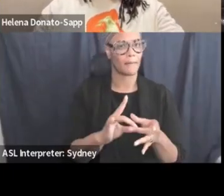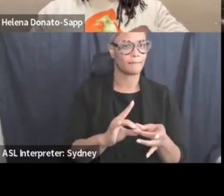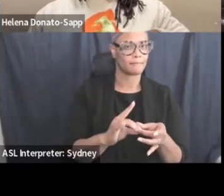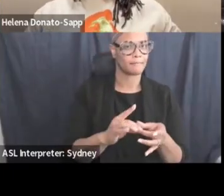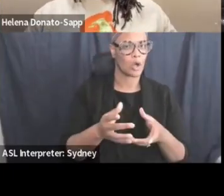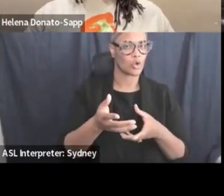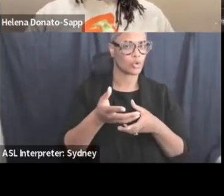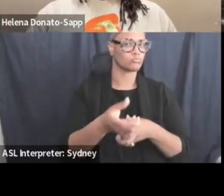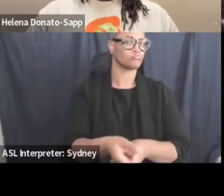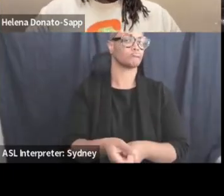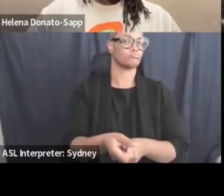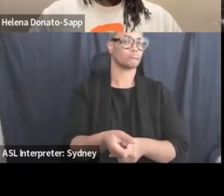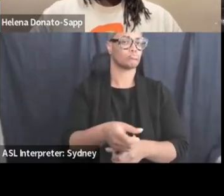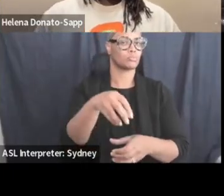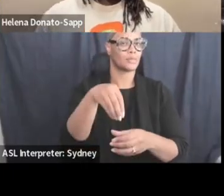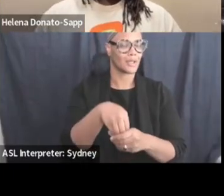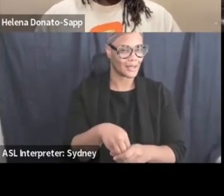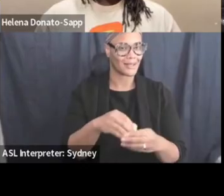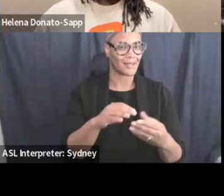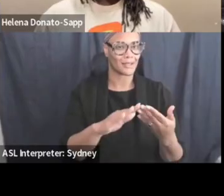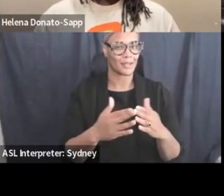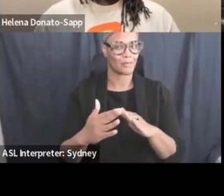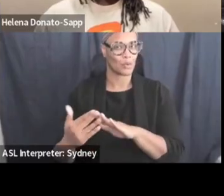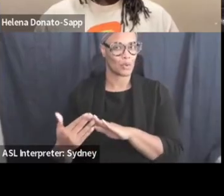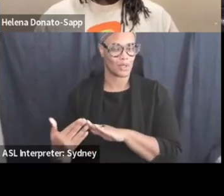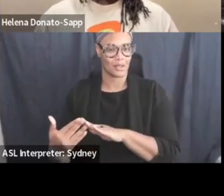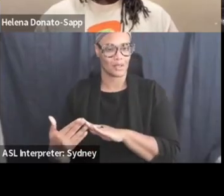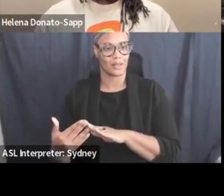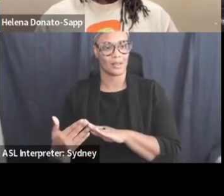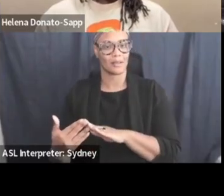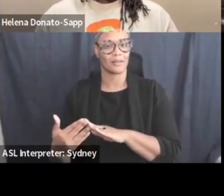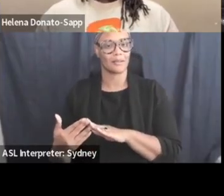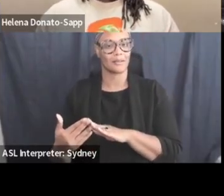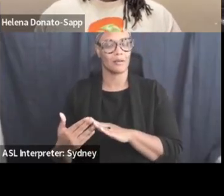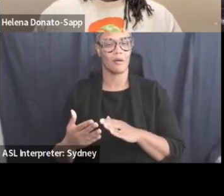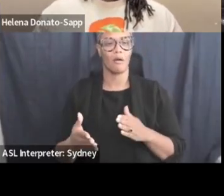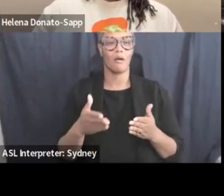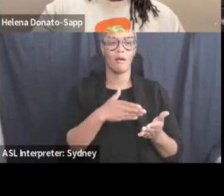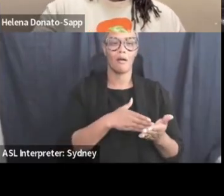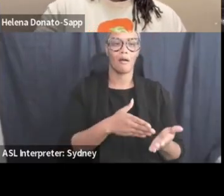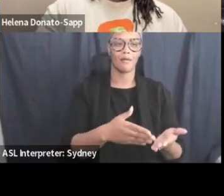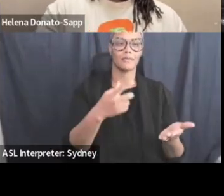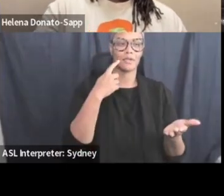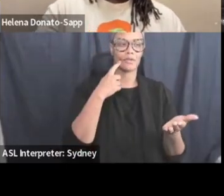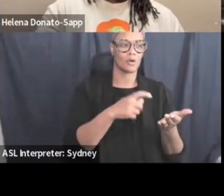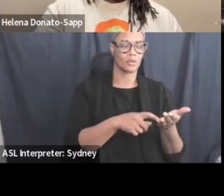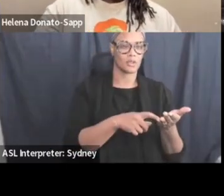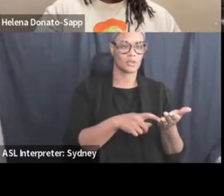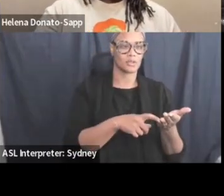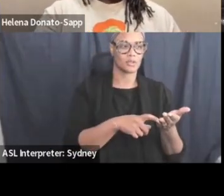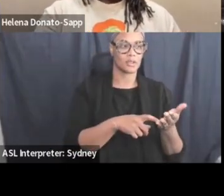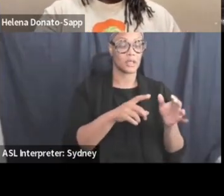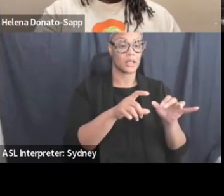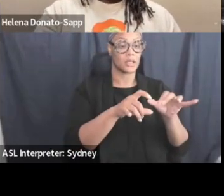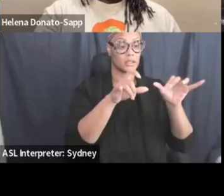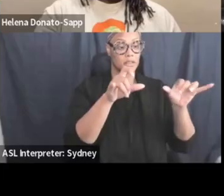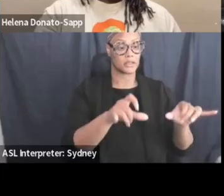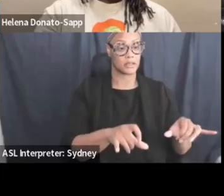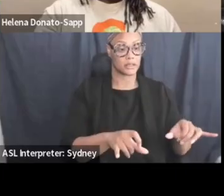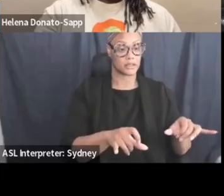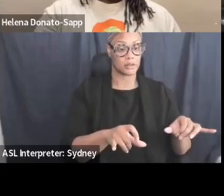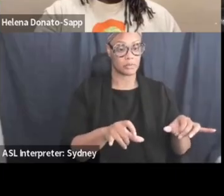Um, I see a lot of systems just want to um approach communities and say,